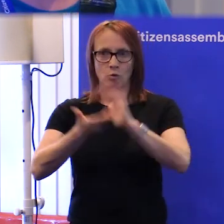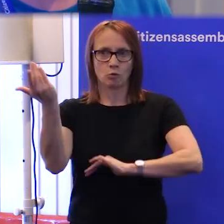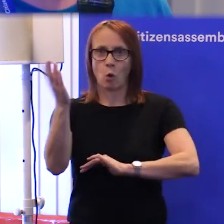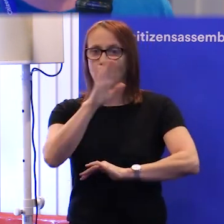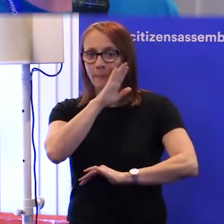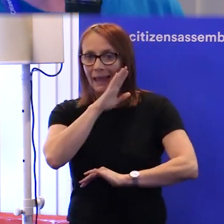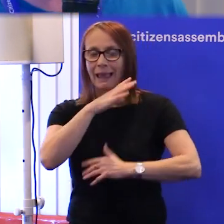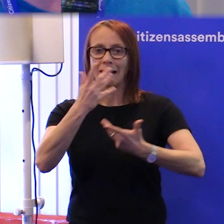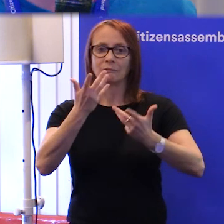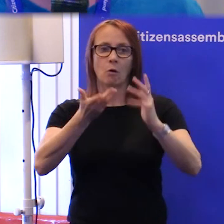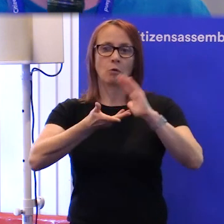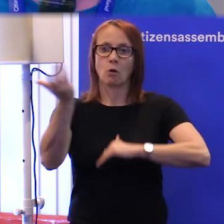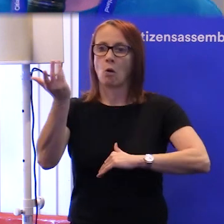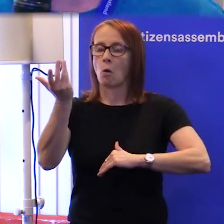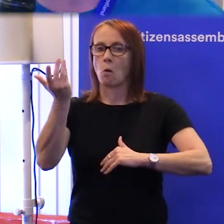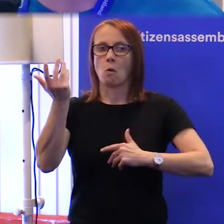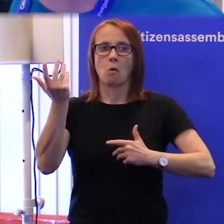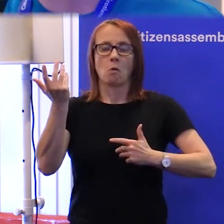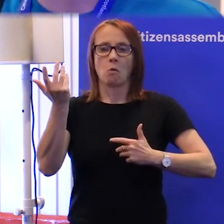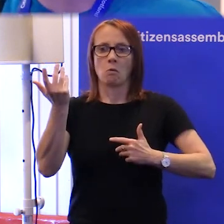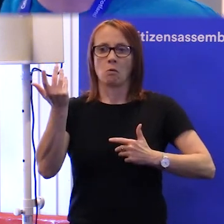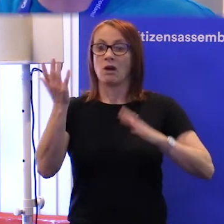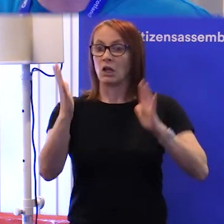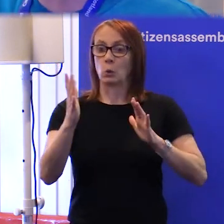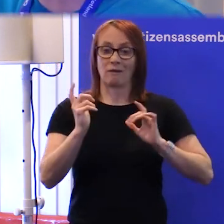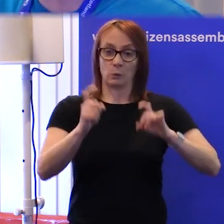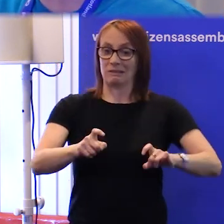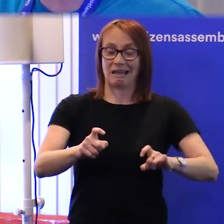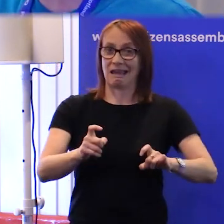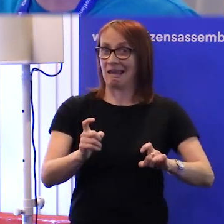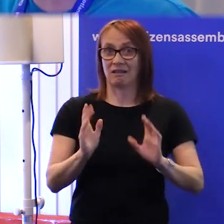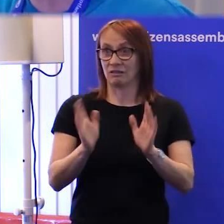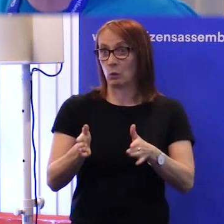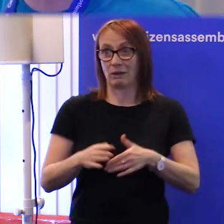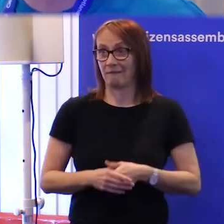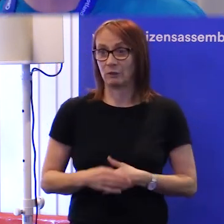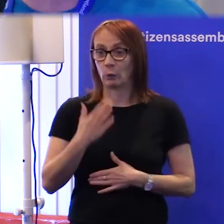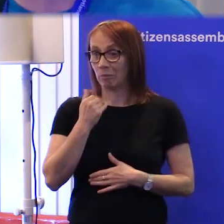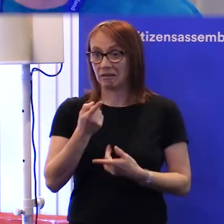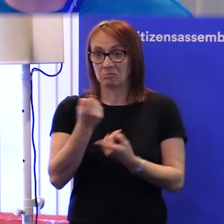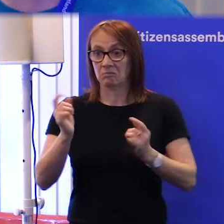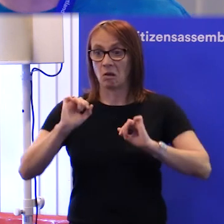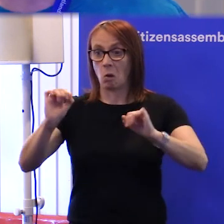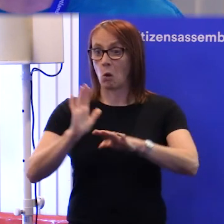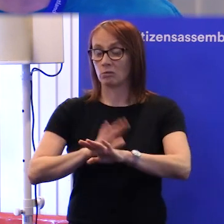to bed or just spend some time and not hang around for the dessert and coffee that's coming so please of you if you want to go away at this point you're